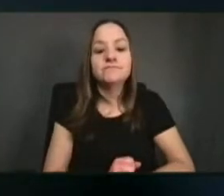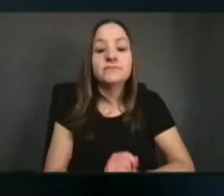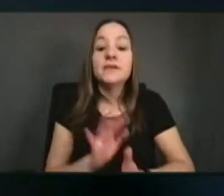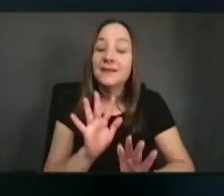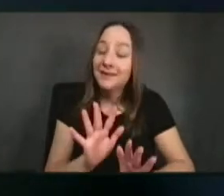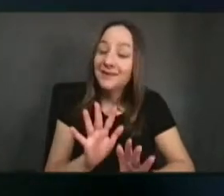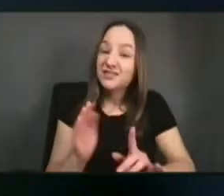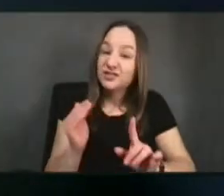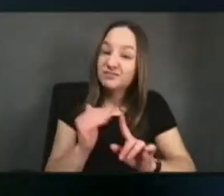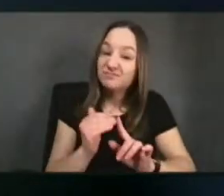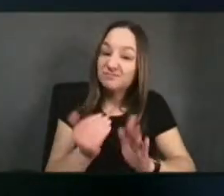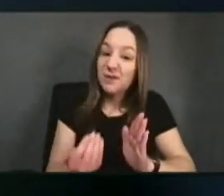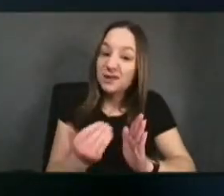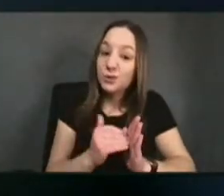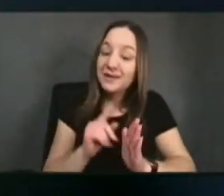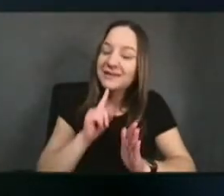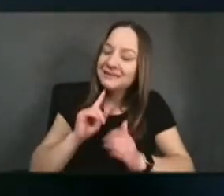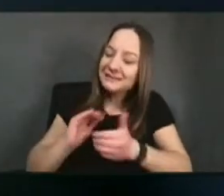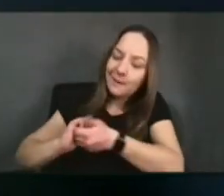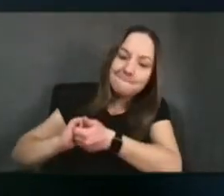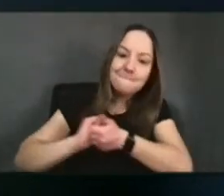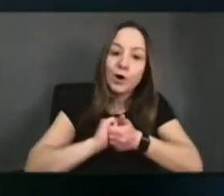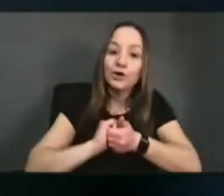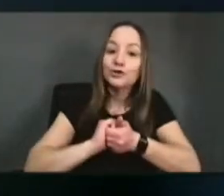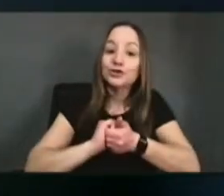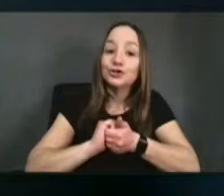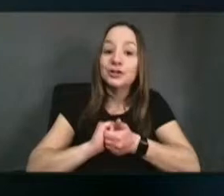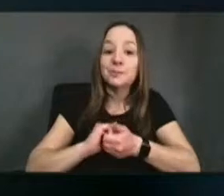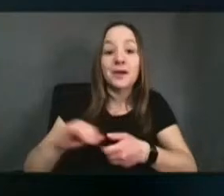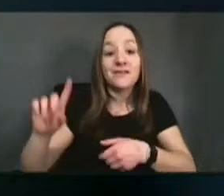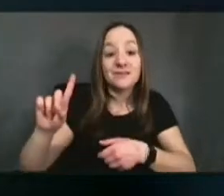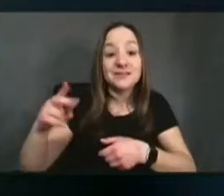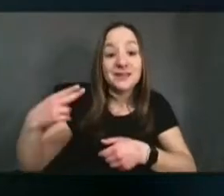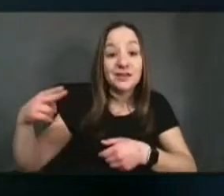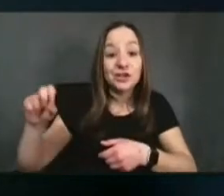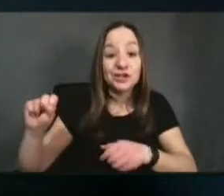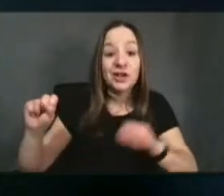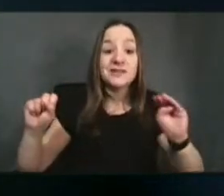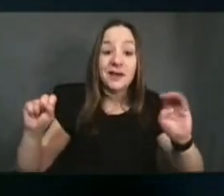you, and it has truly been a